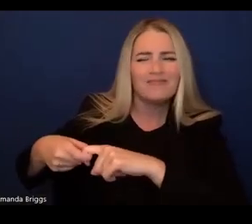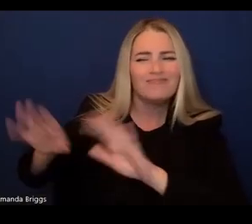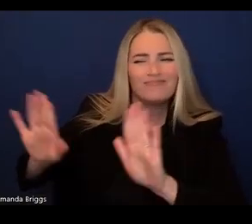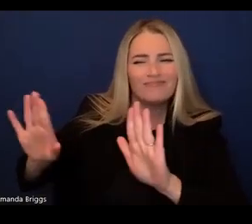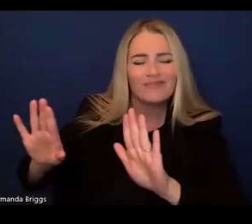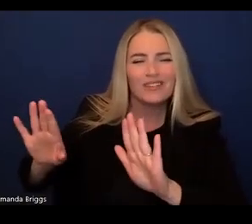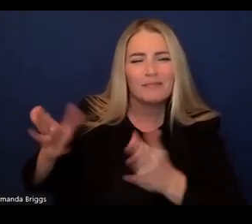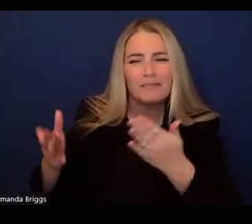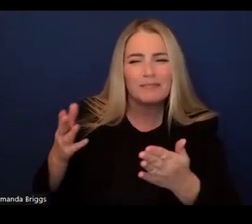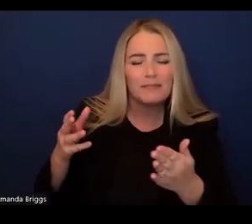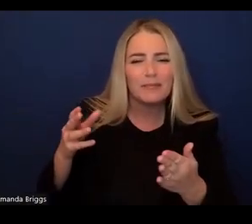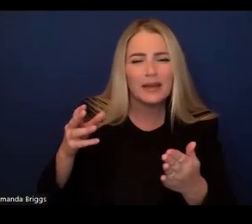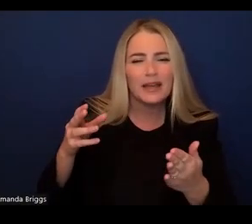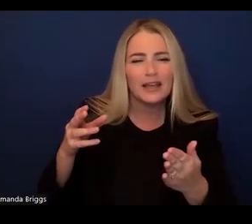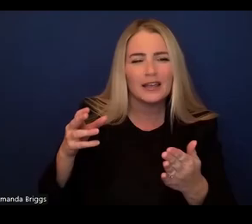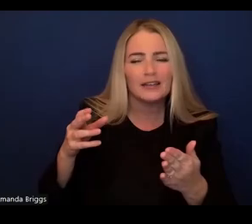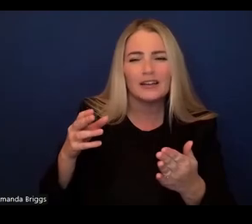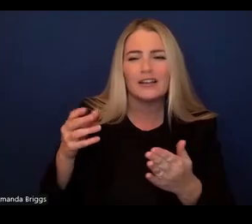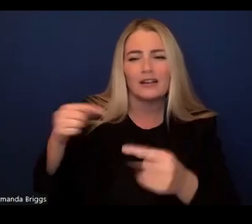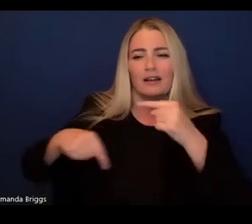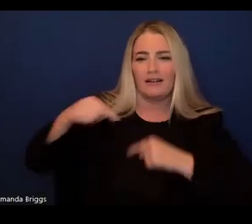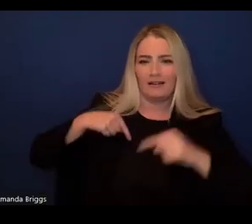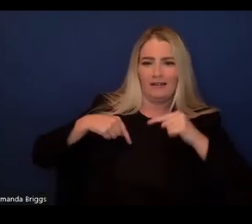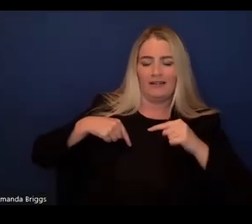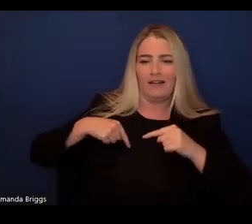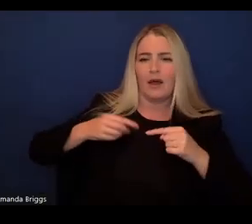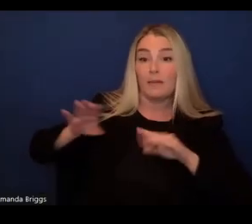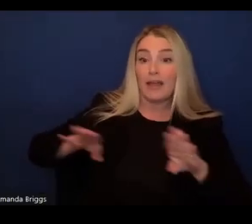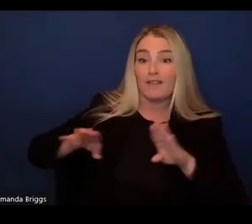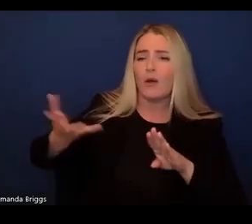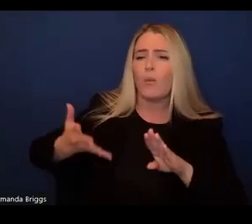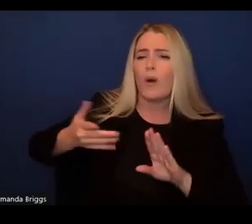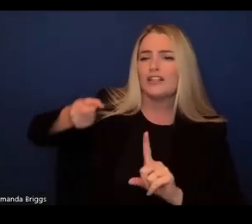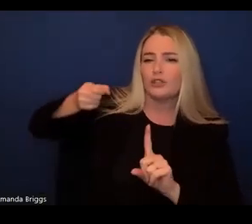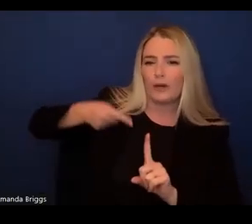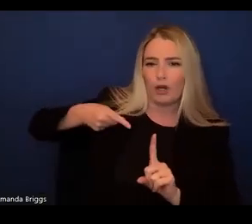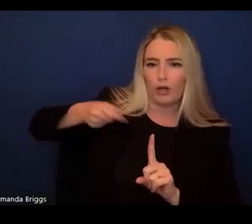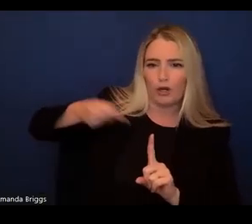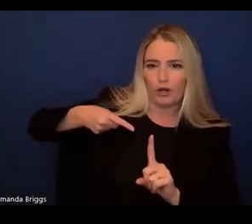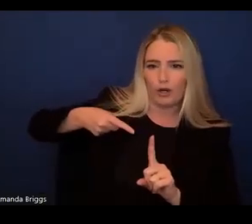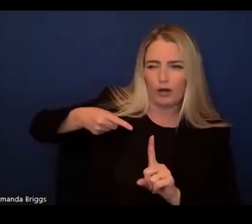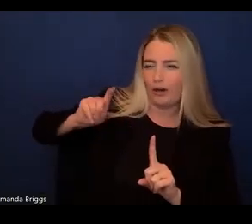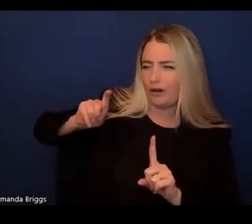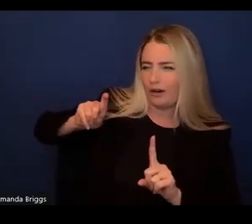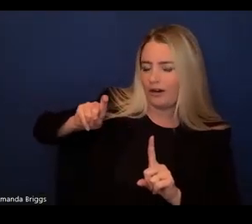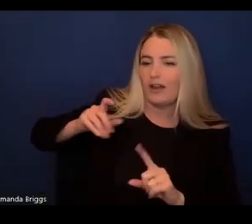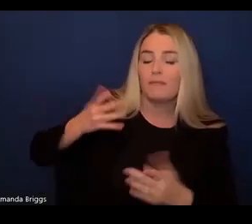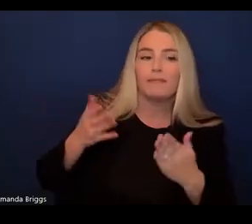what is the what is triggering the behaviors. There may be a student who, for some reason,